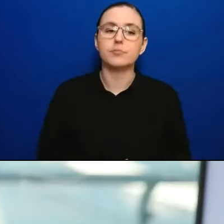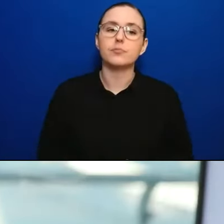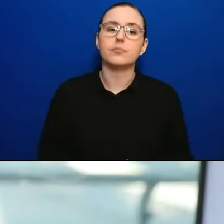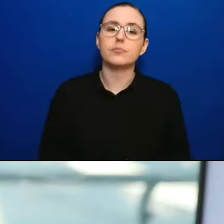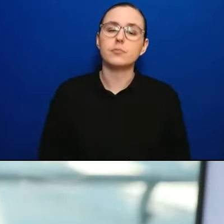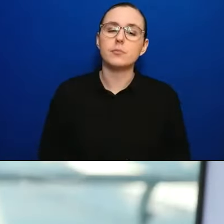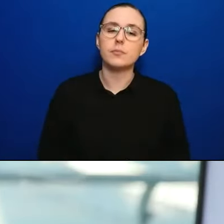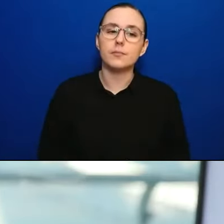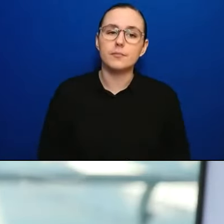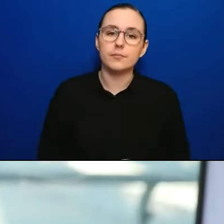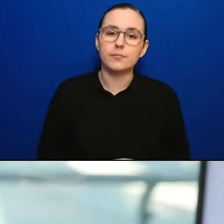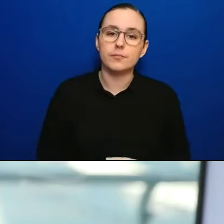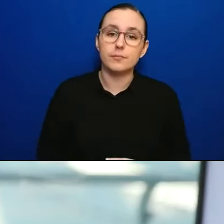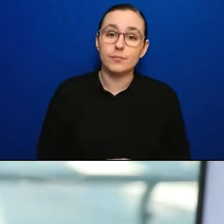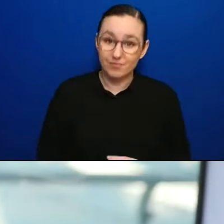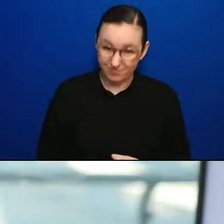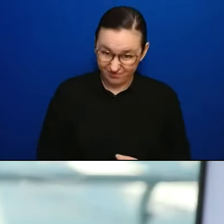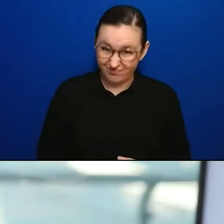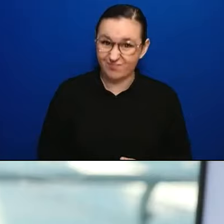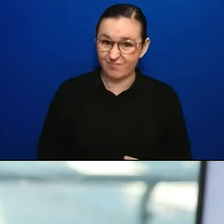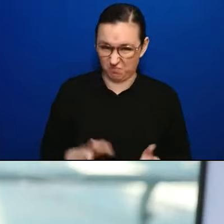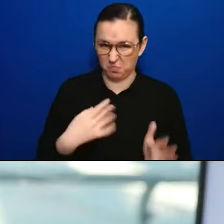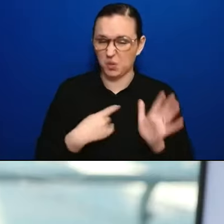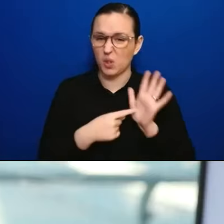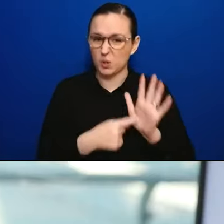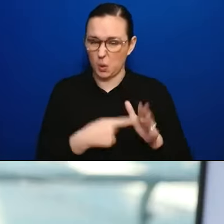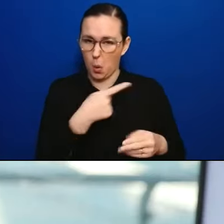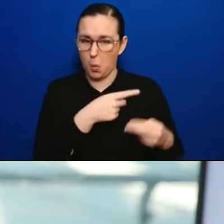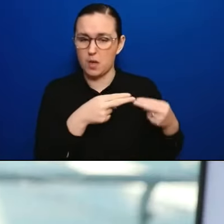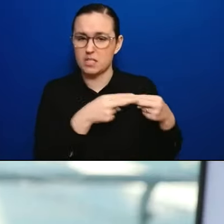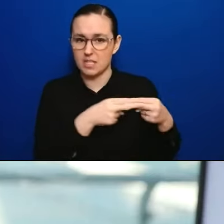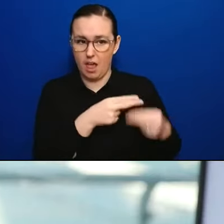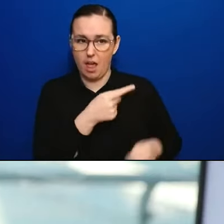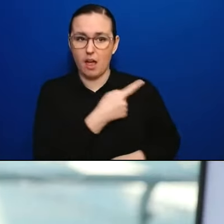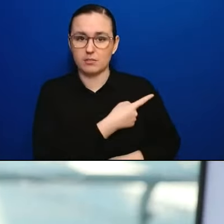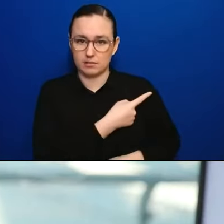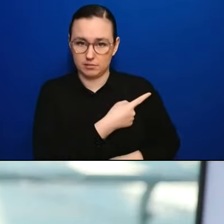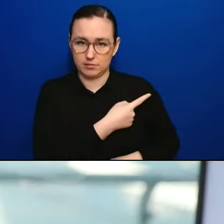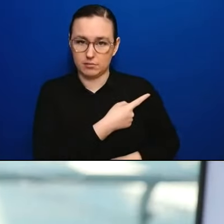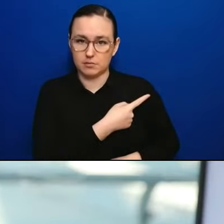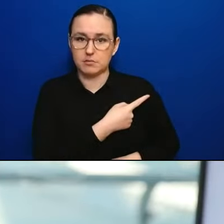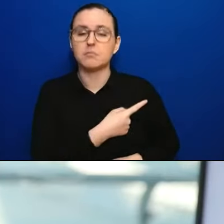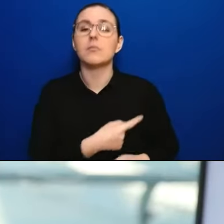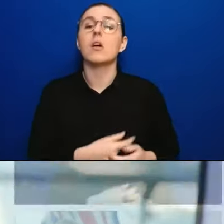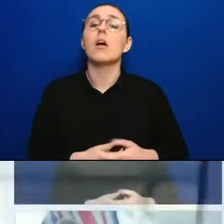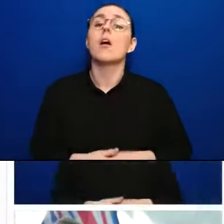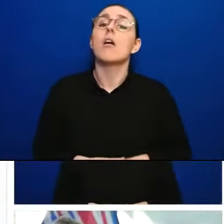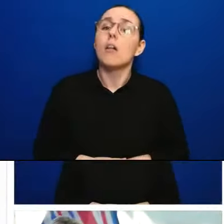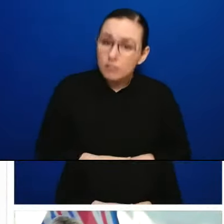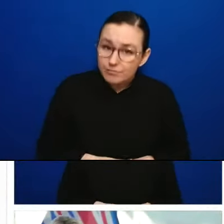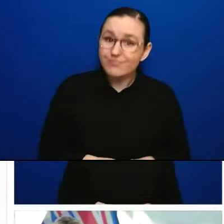understand how we're going to get through this phase.